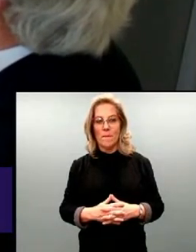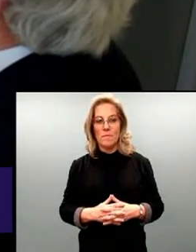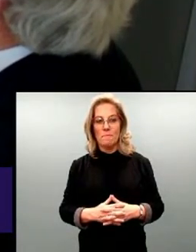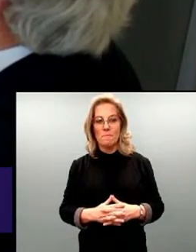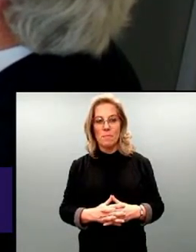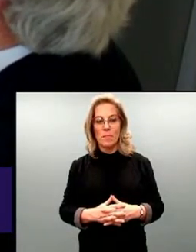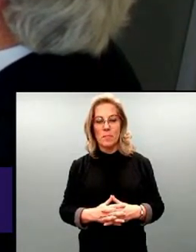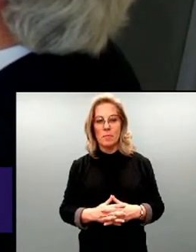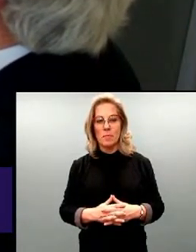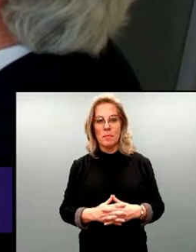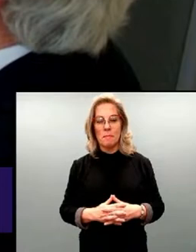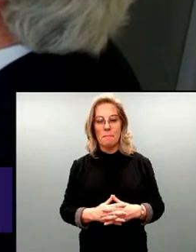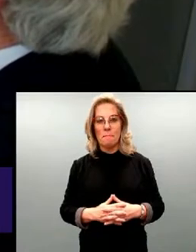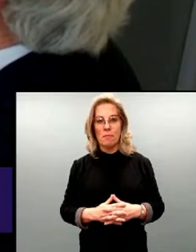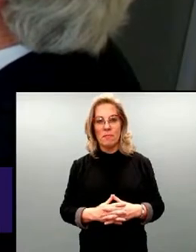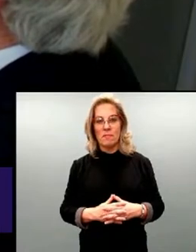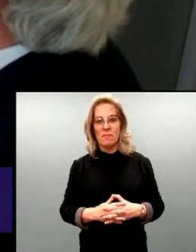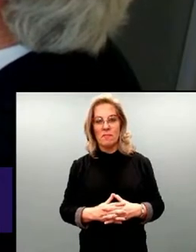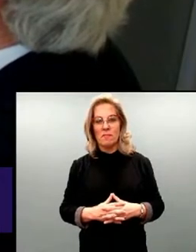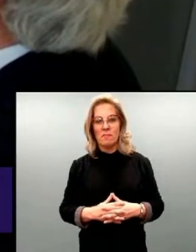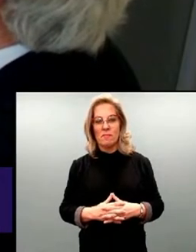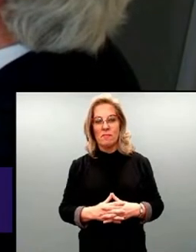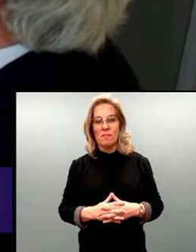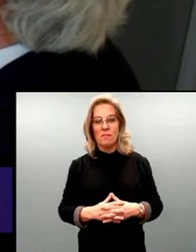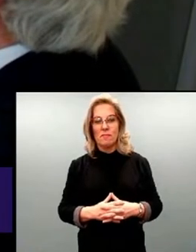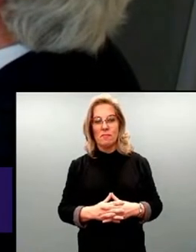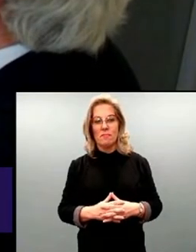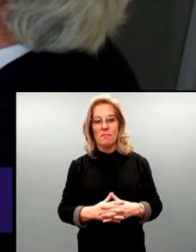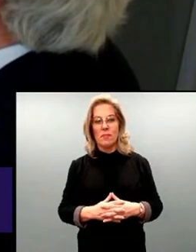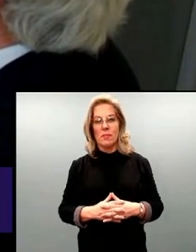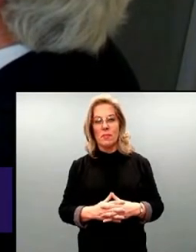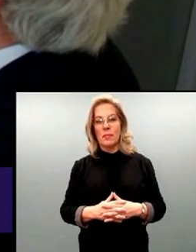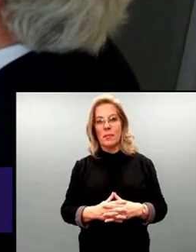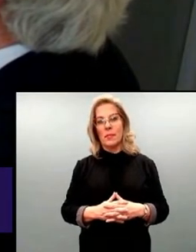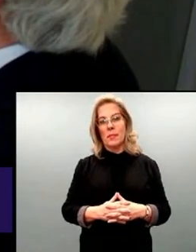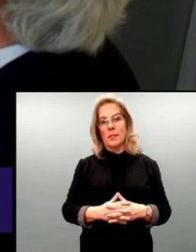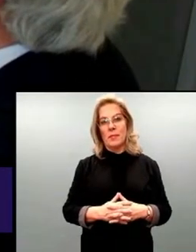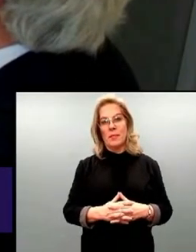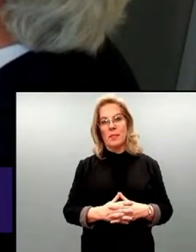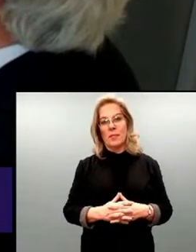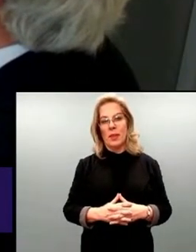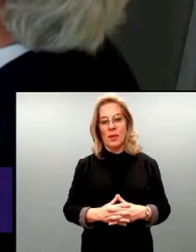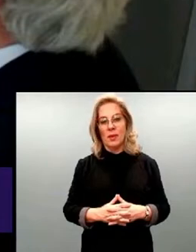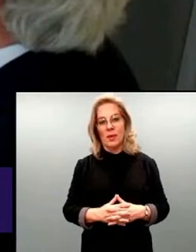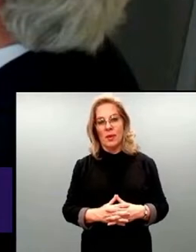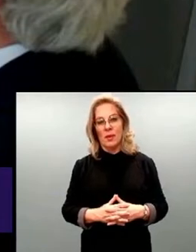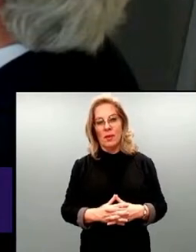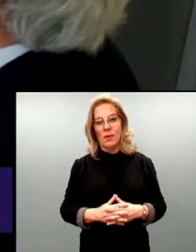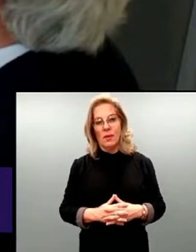That helps a lot. It's very subtle but it's extremely important to have good lighting for visual communication.